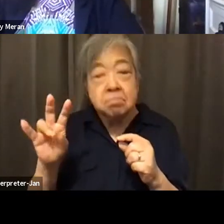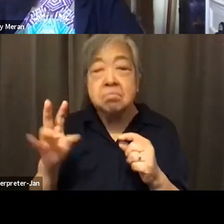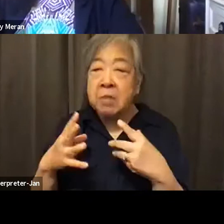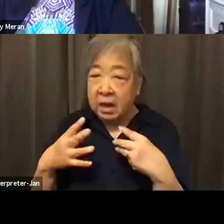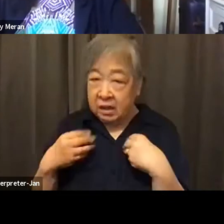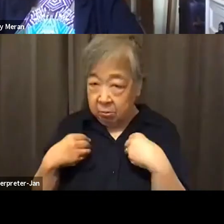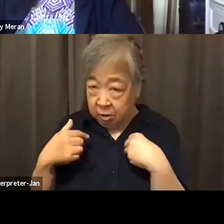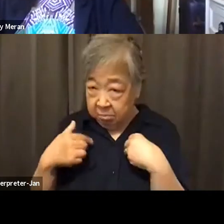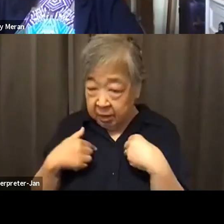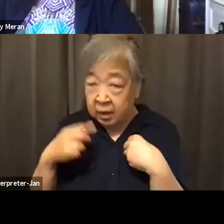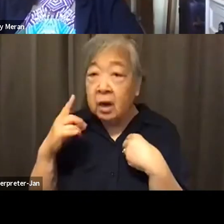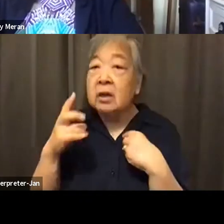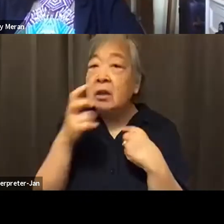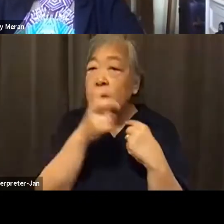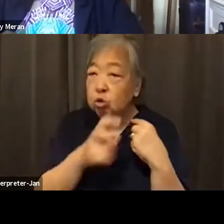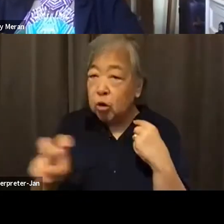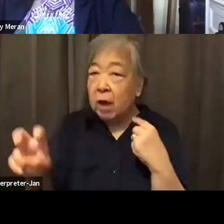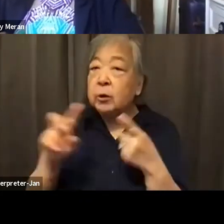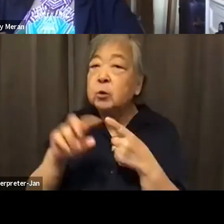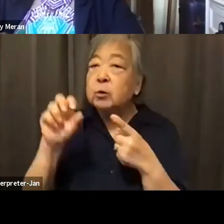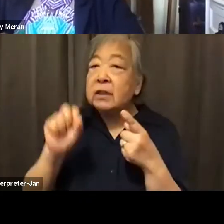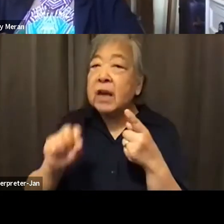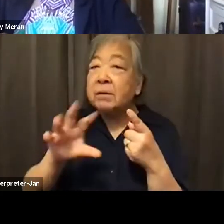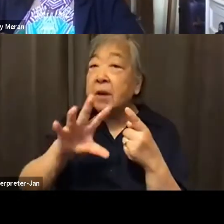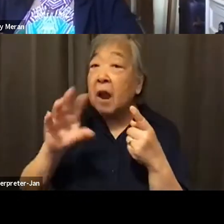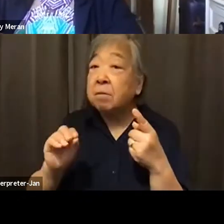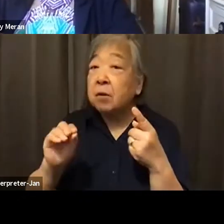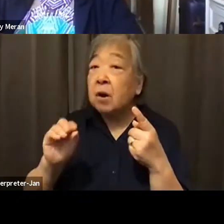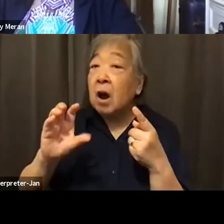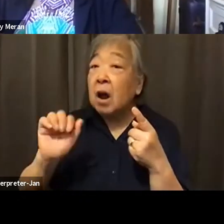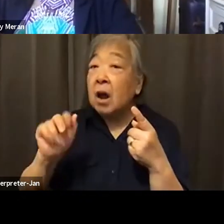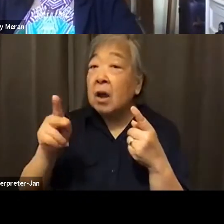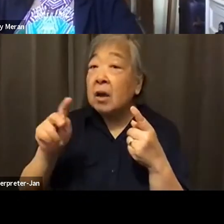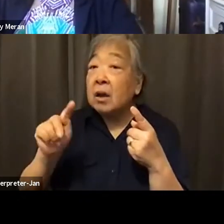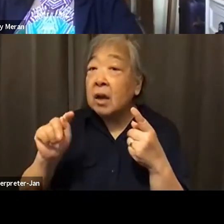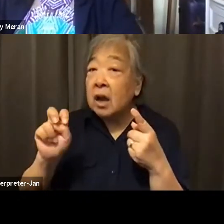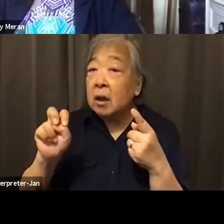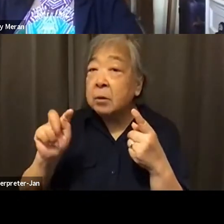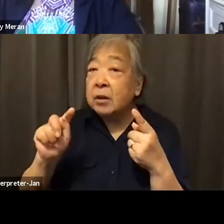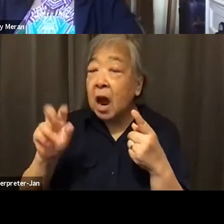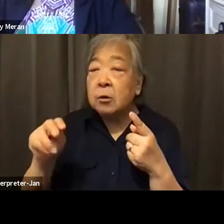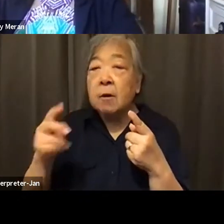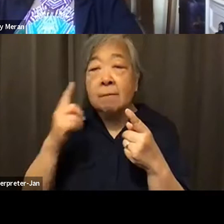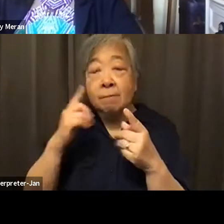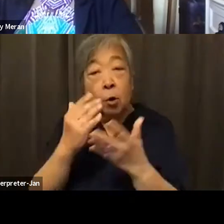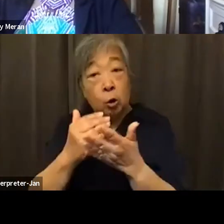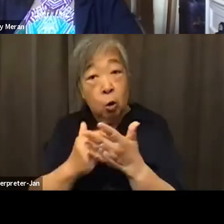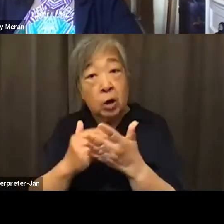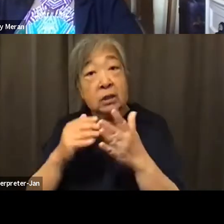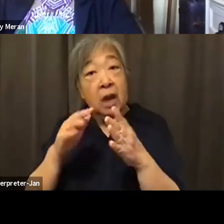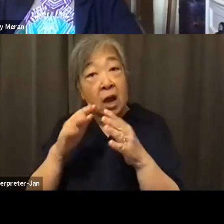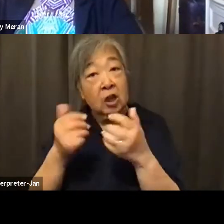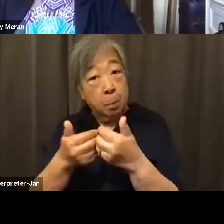to Cape Town, South Africa, for a course on apartheid and post apartheid life and it was